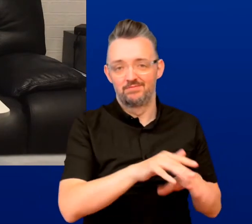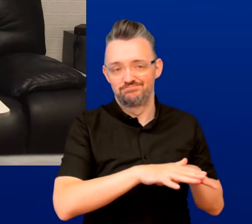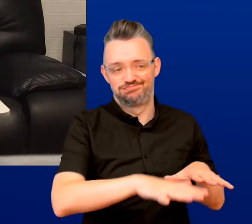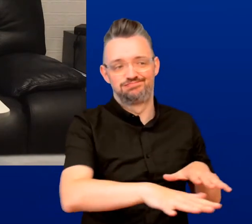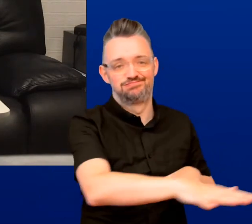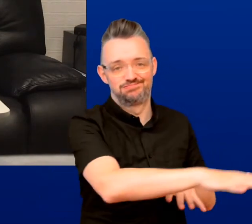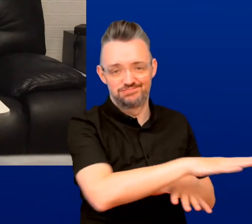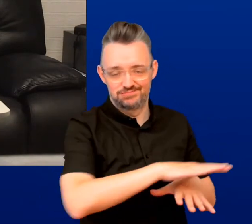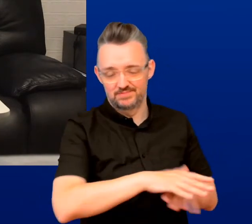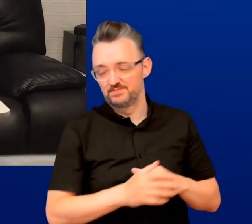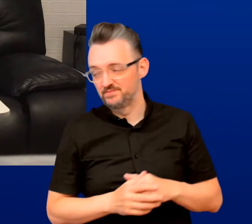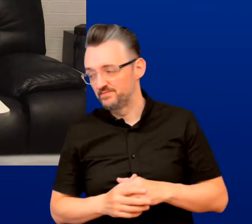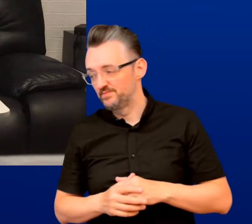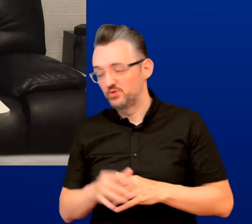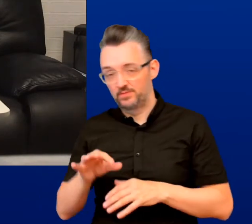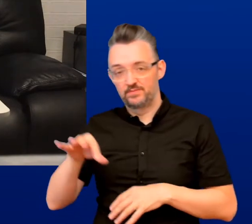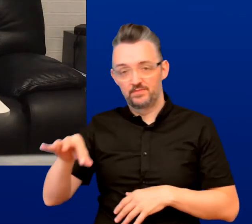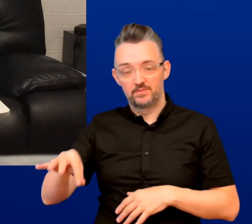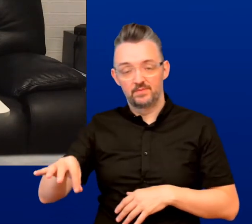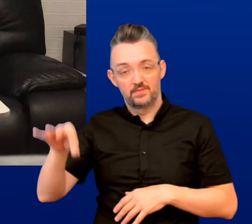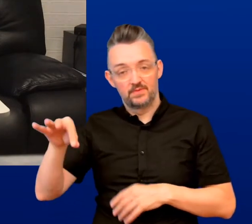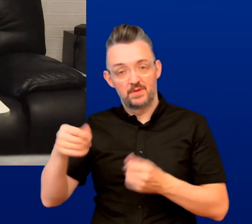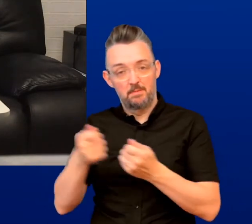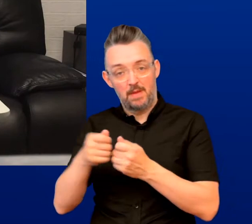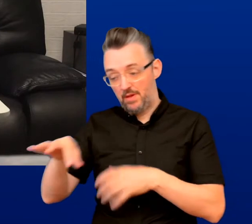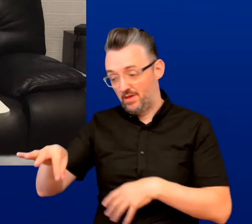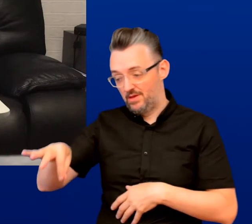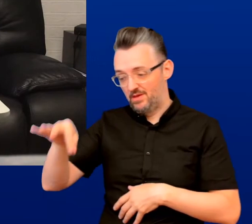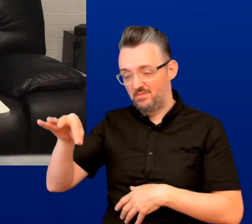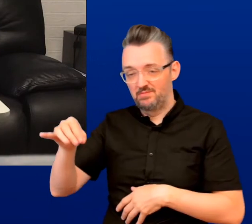So, I take the first bit of paper or I take two or three or four